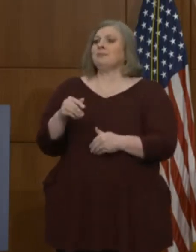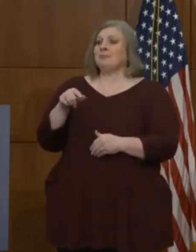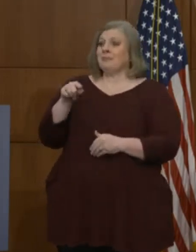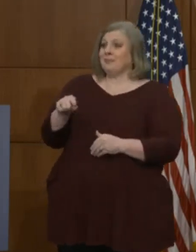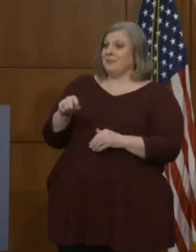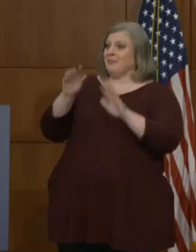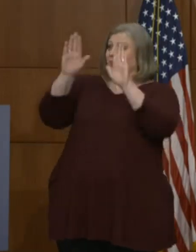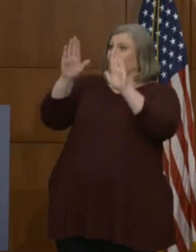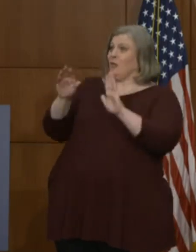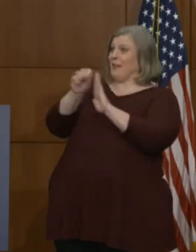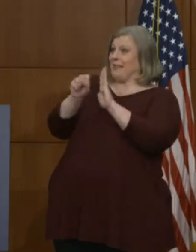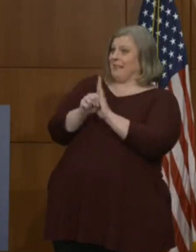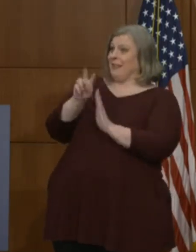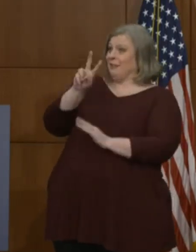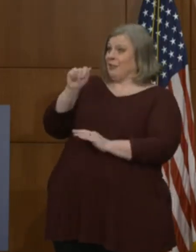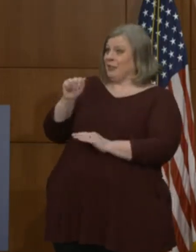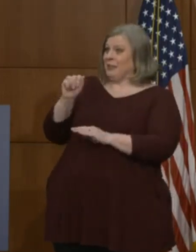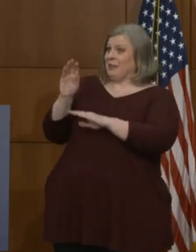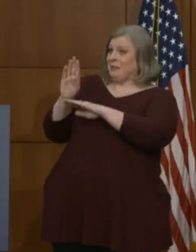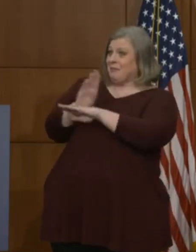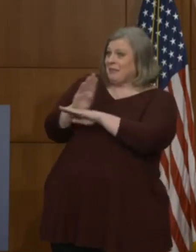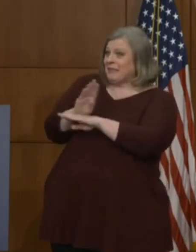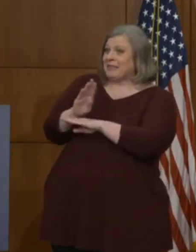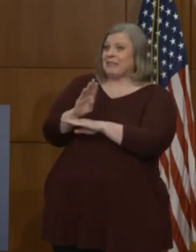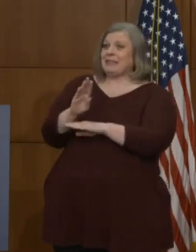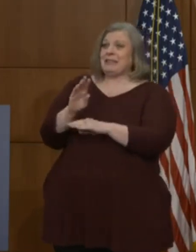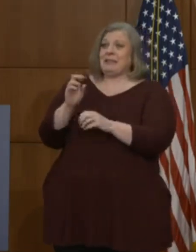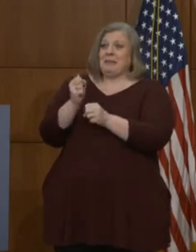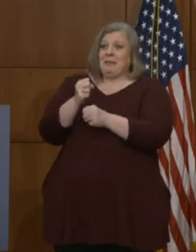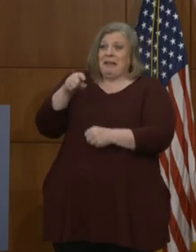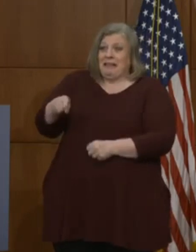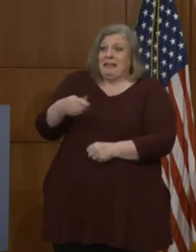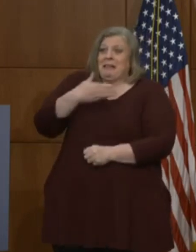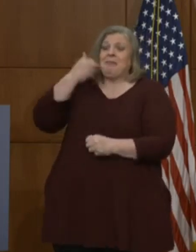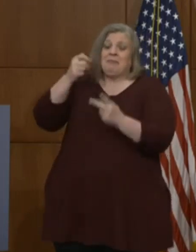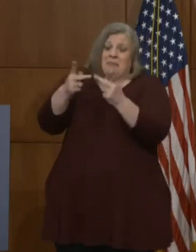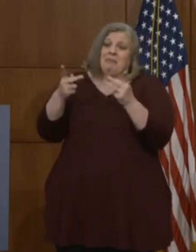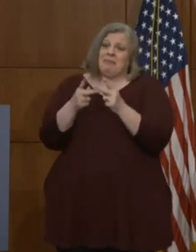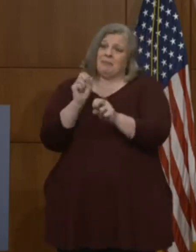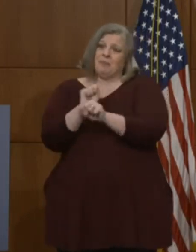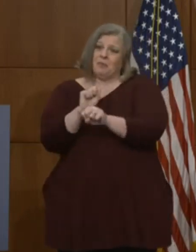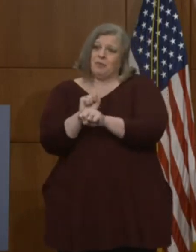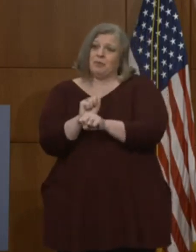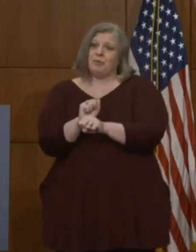IS A GREAT STATE IN WHICH TO DO BUSINESS AND NEW LAWS MAKE THIS BUSINESS AND NEW LAWS MAKE THIS AN EVEN BETTER PLACE TO WORK.